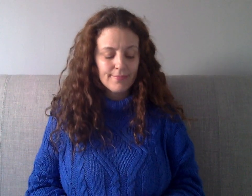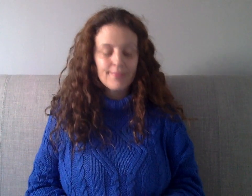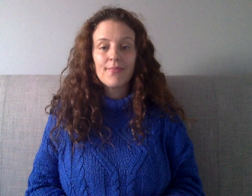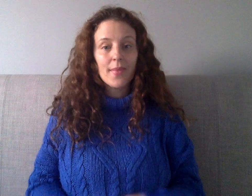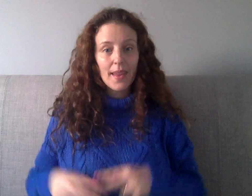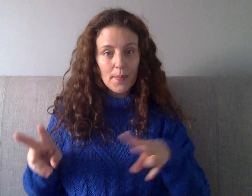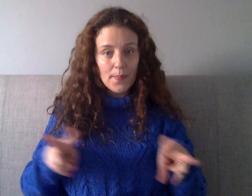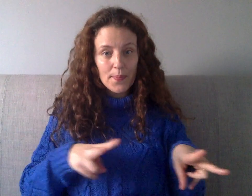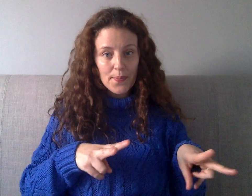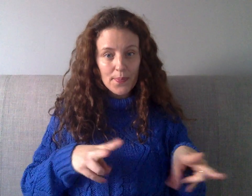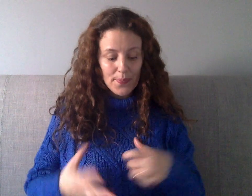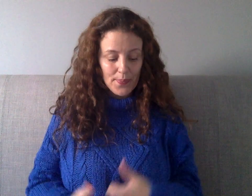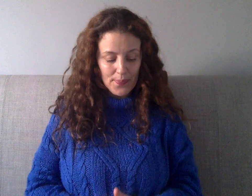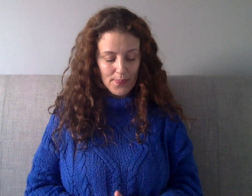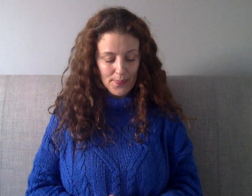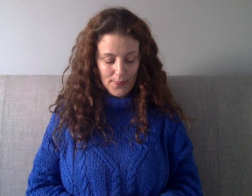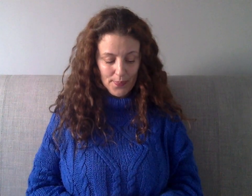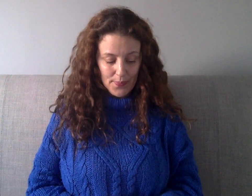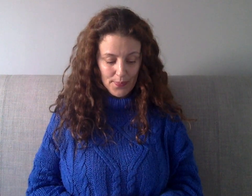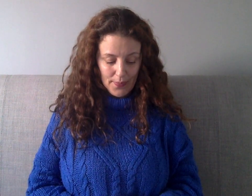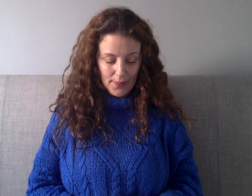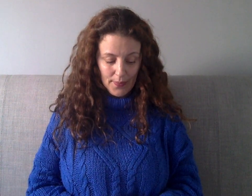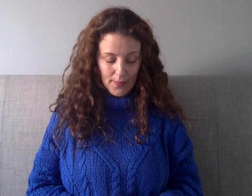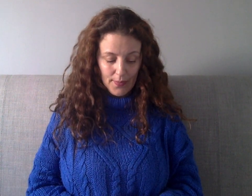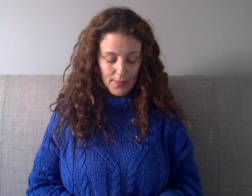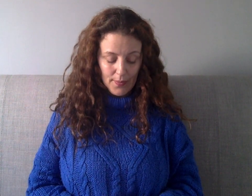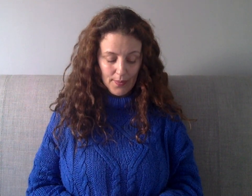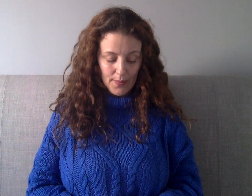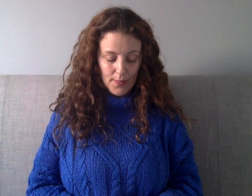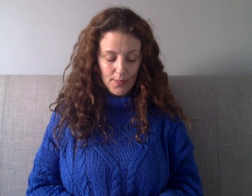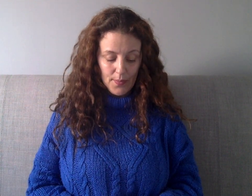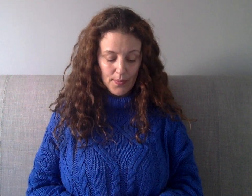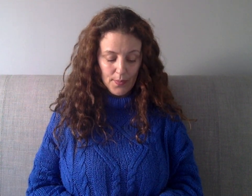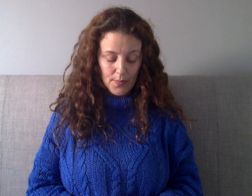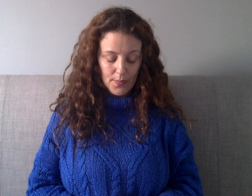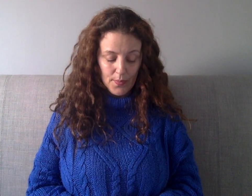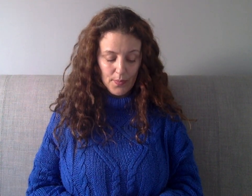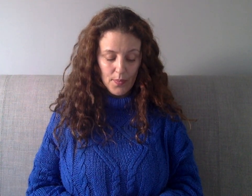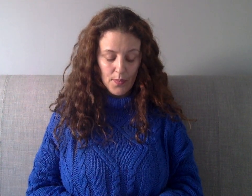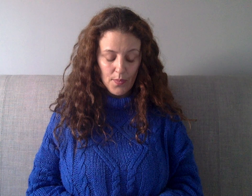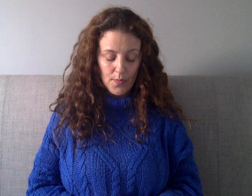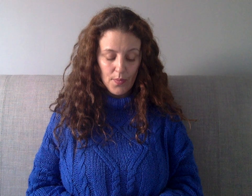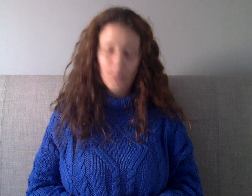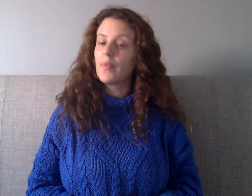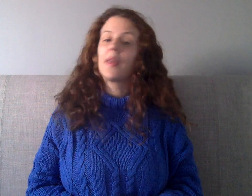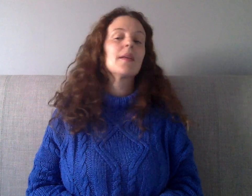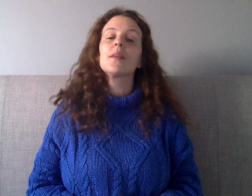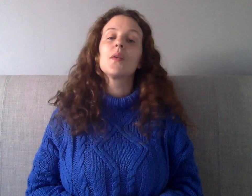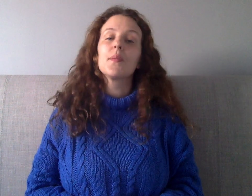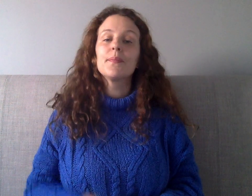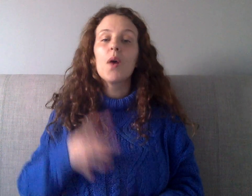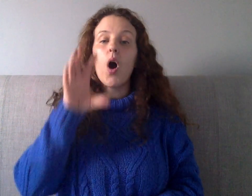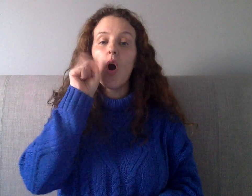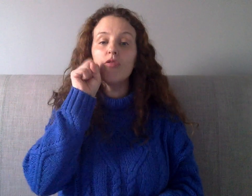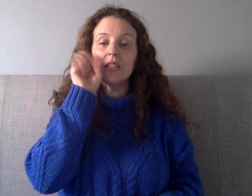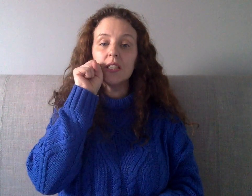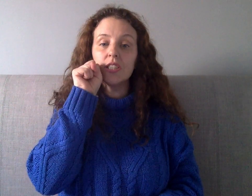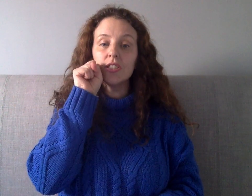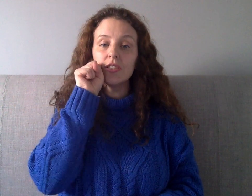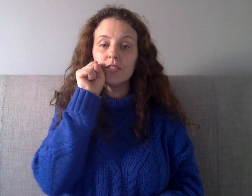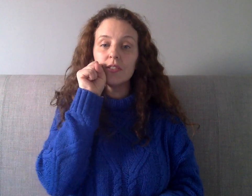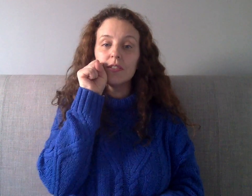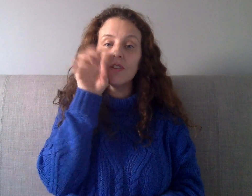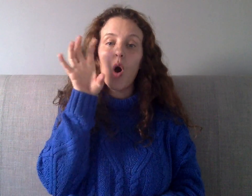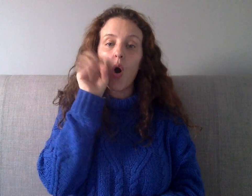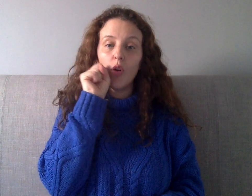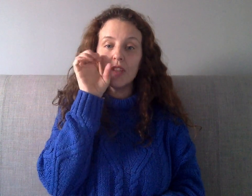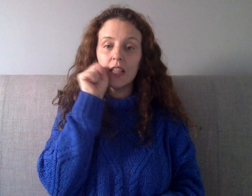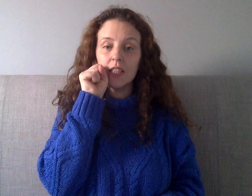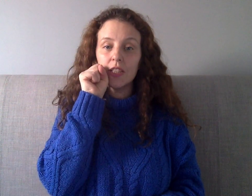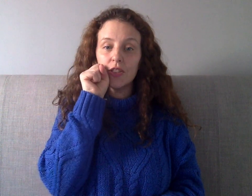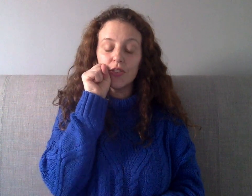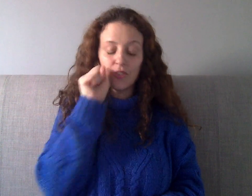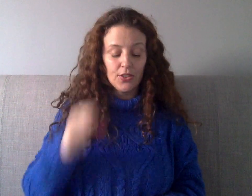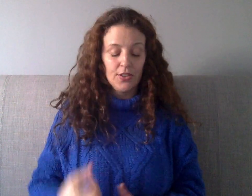ORANGE